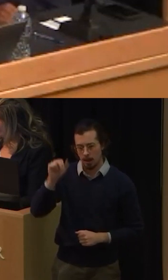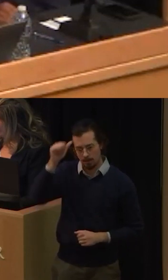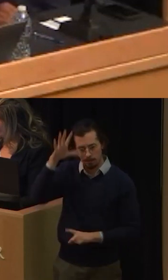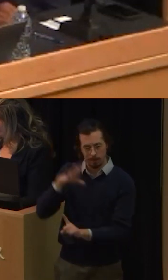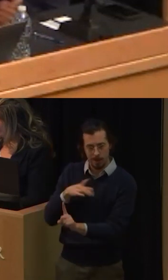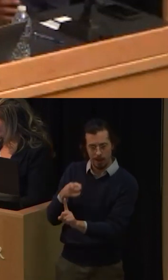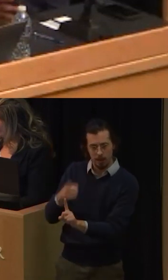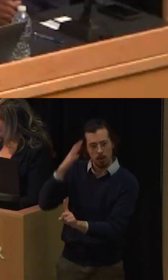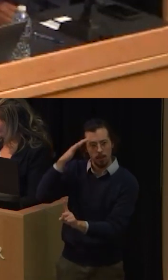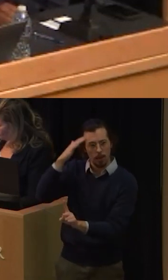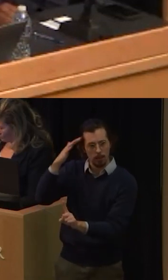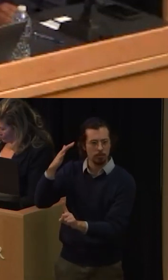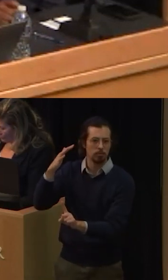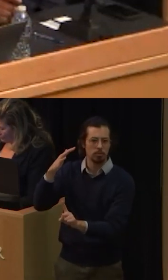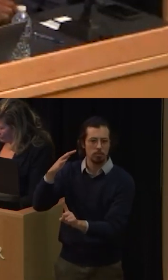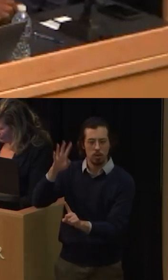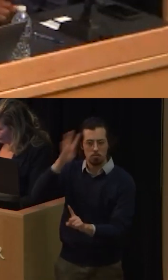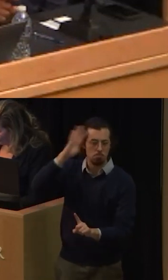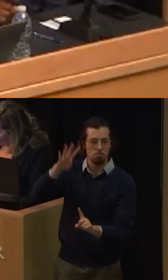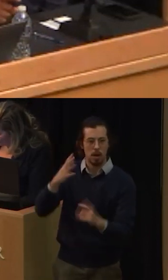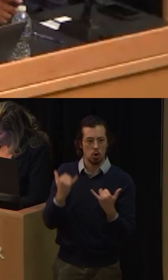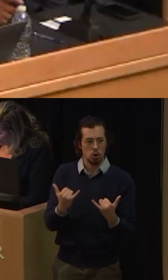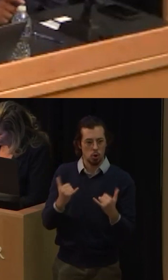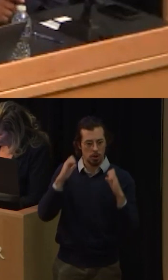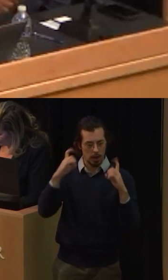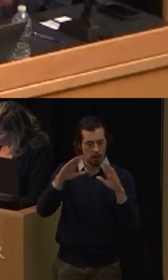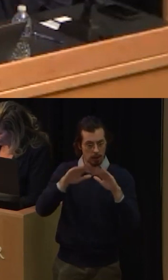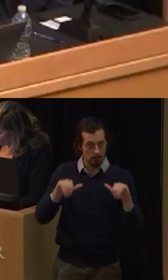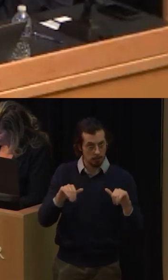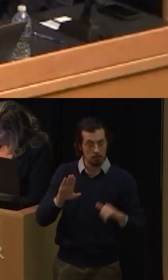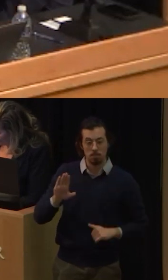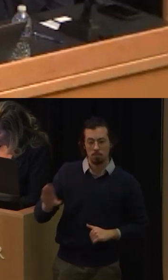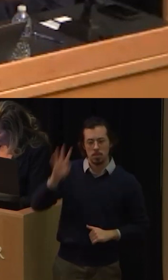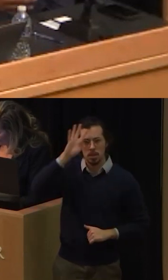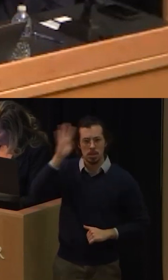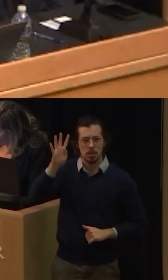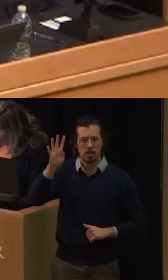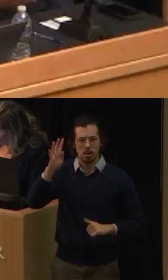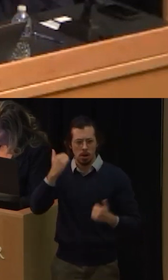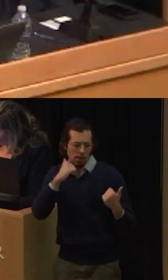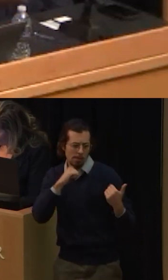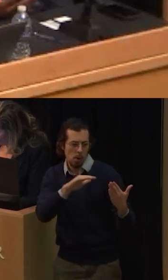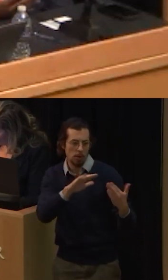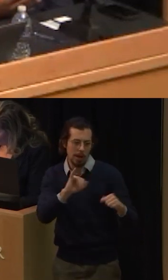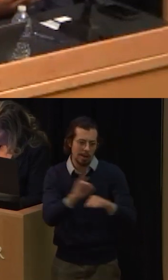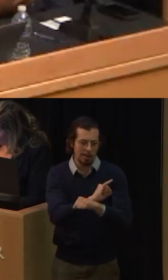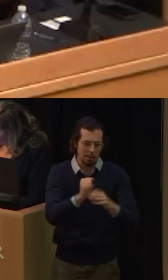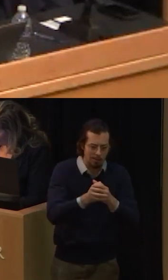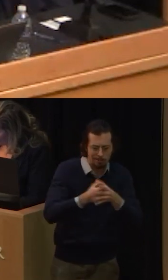theoretician behind our current education system, was largely responding to this industrialization that was happening in the economy